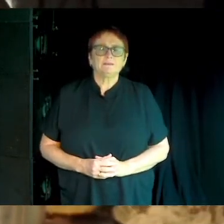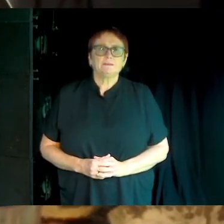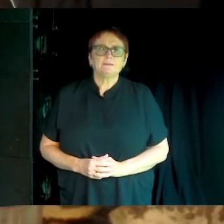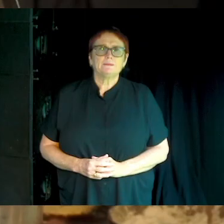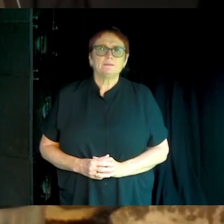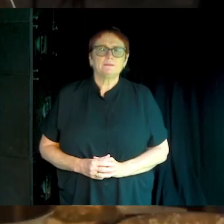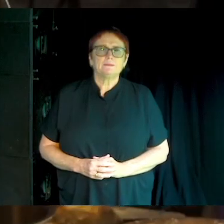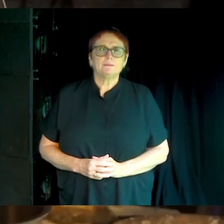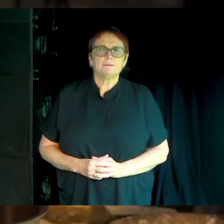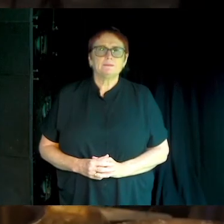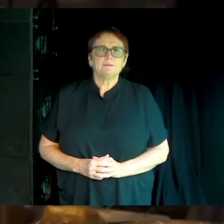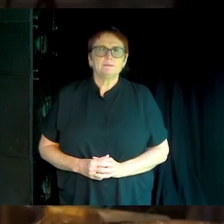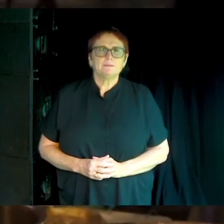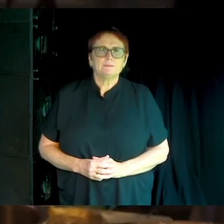and put it in and watch the magic